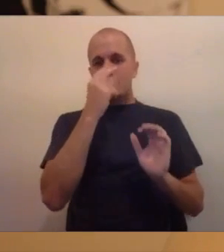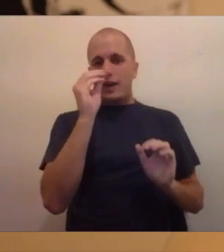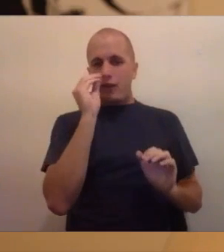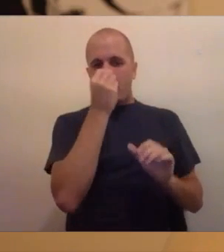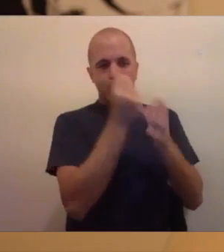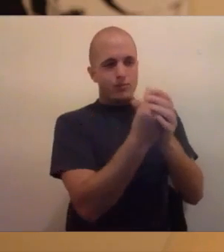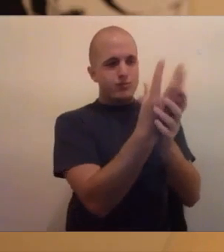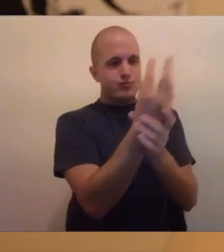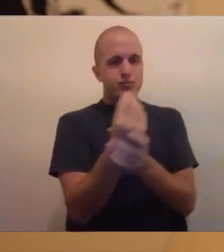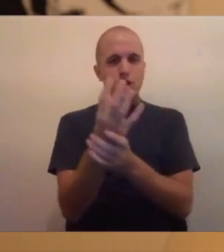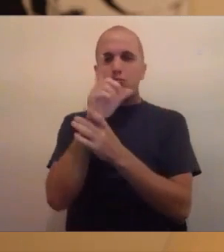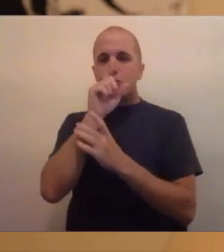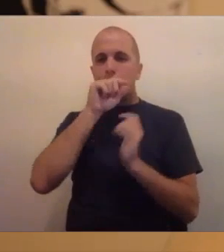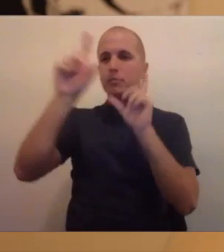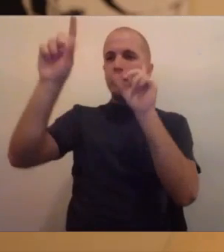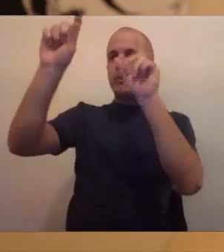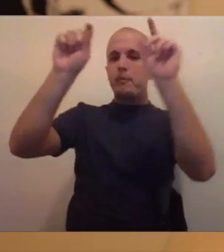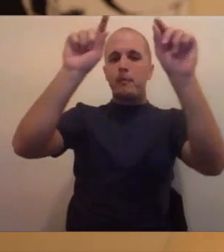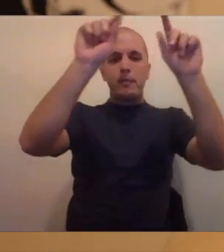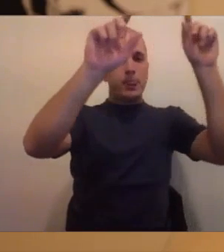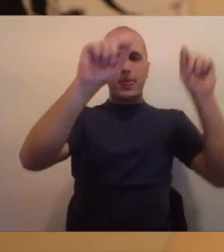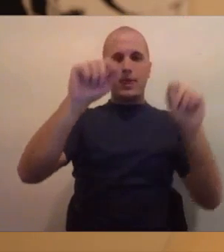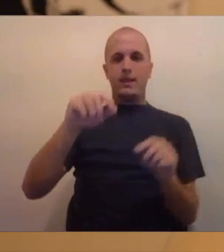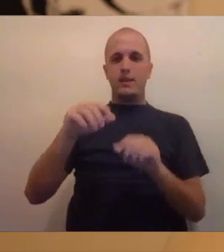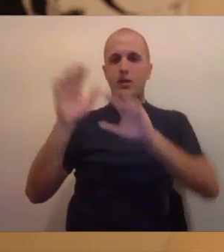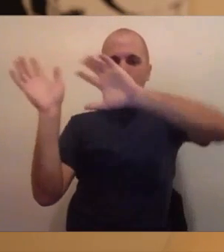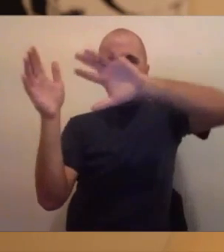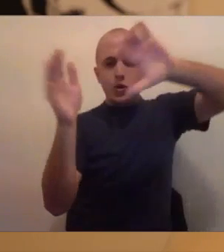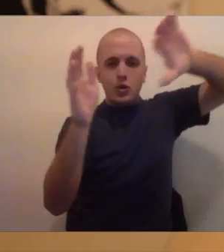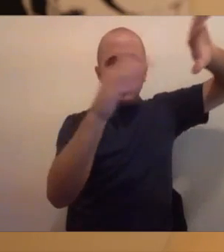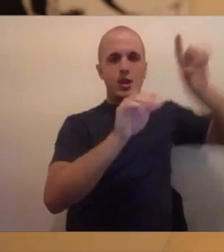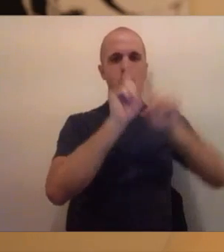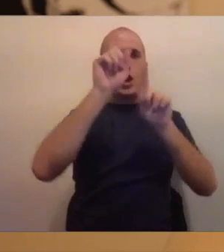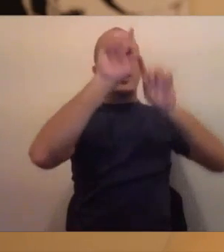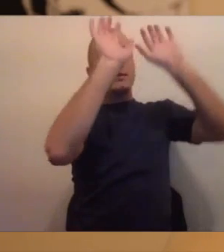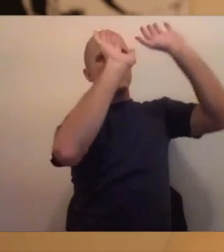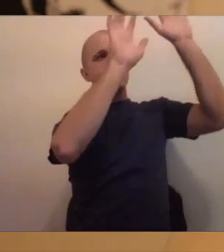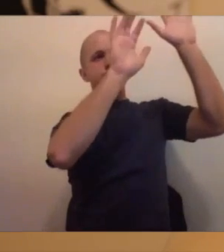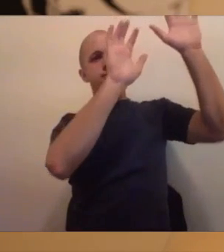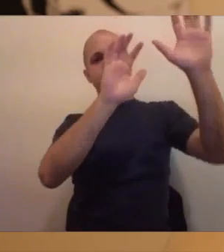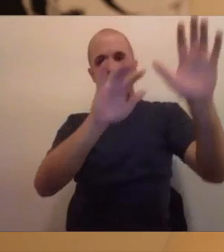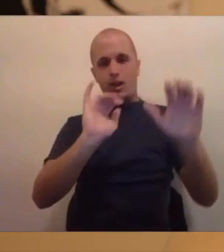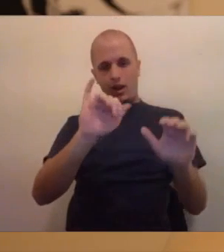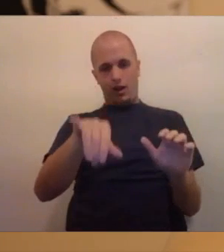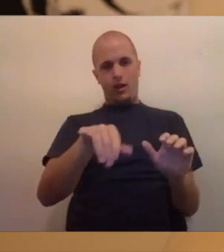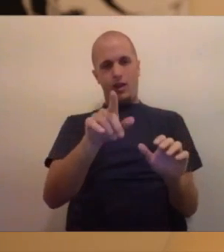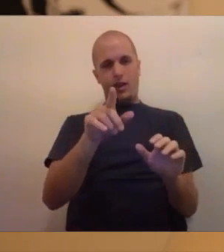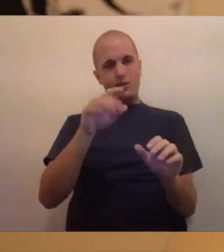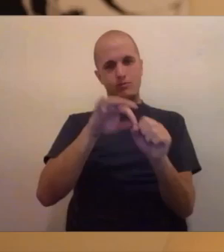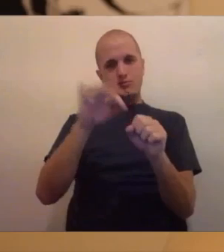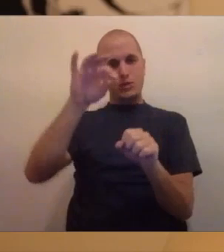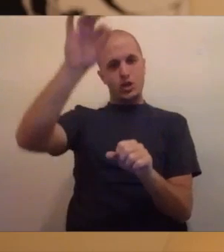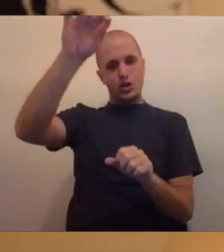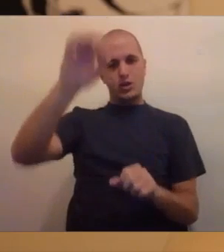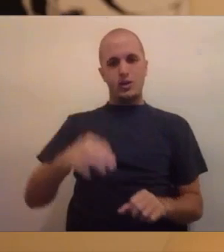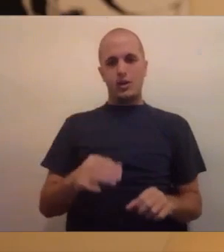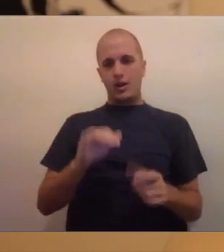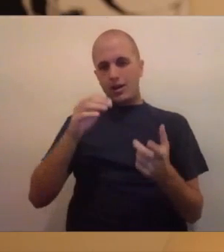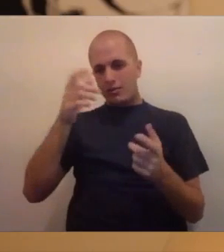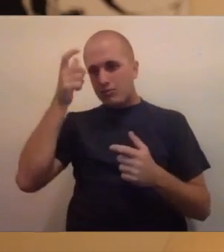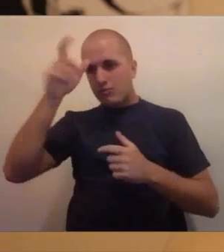Flowers blossom, the birds chirp, the breeze blows, the star twinkles